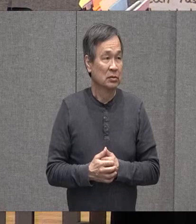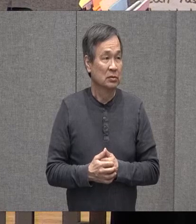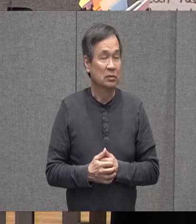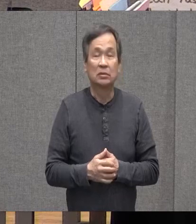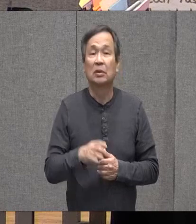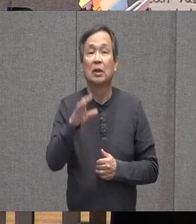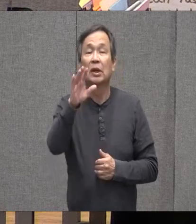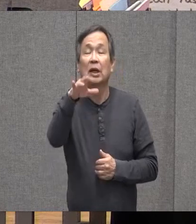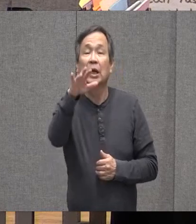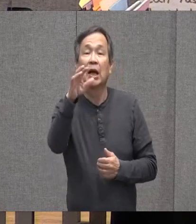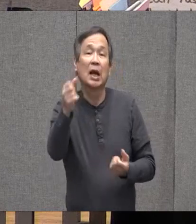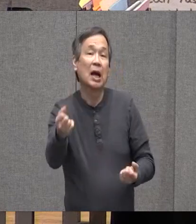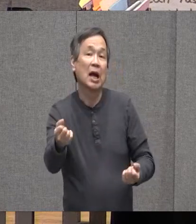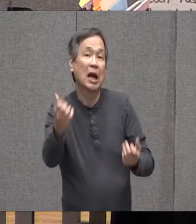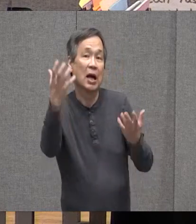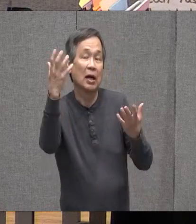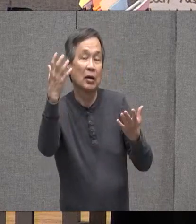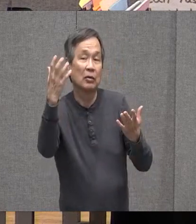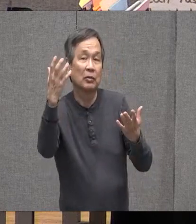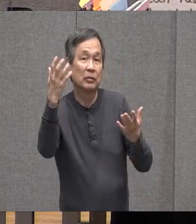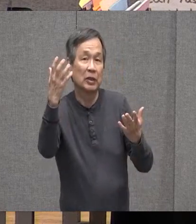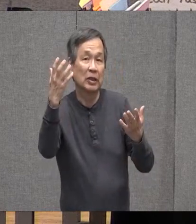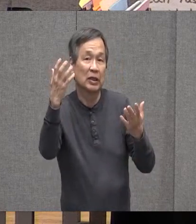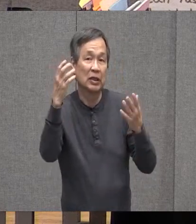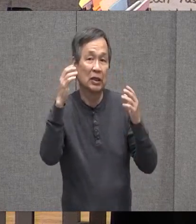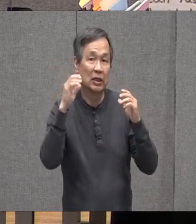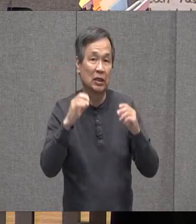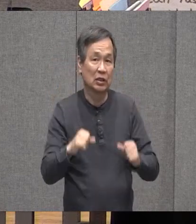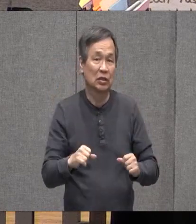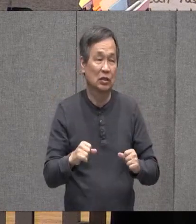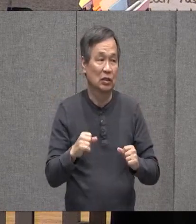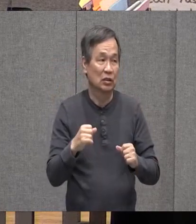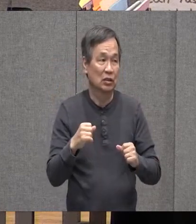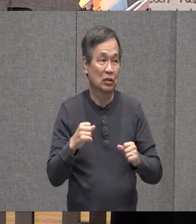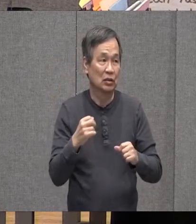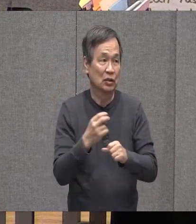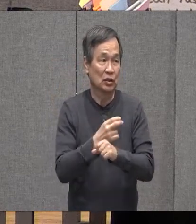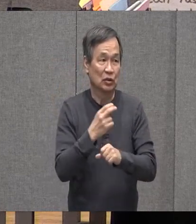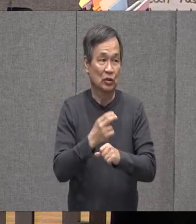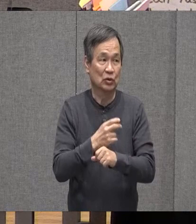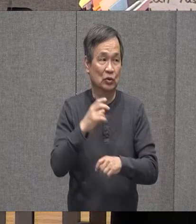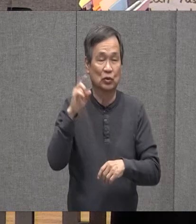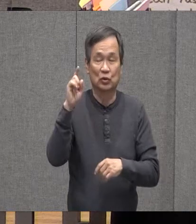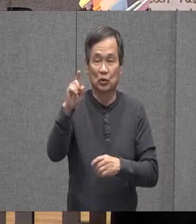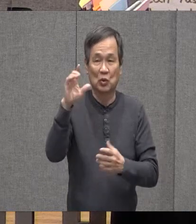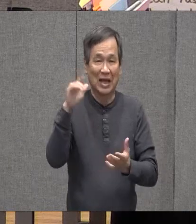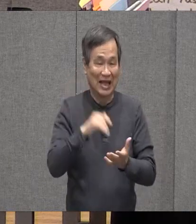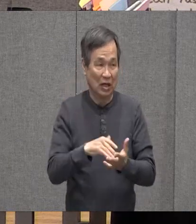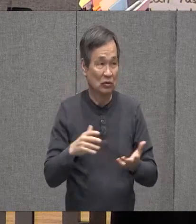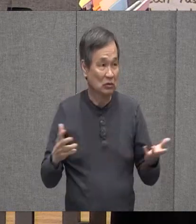How many ways could we reach 1,000 using this doubling pattern?